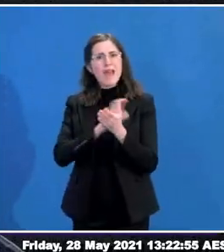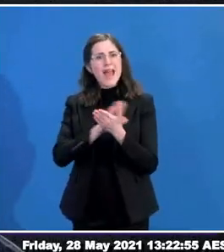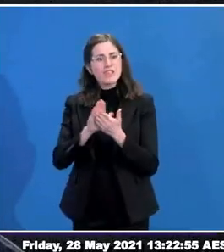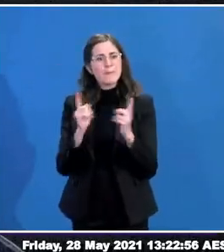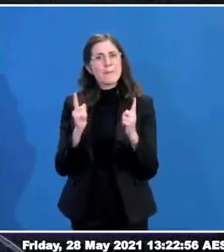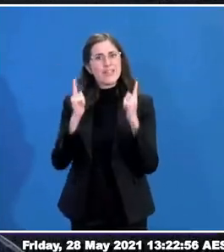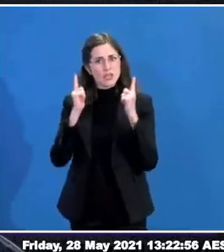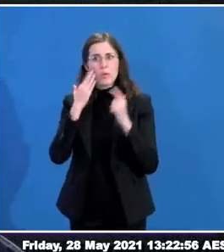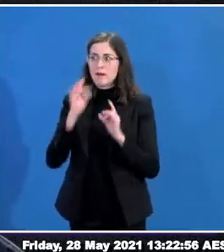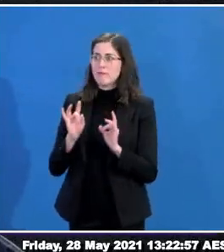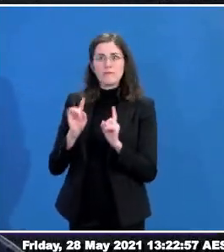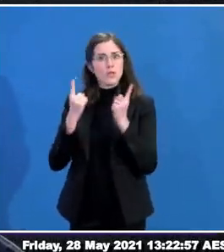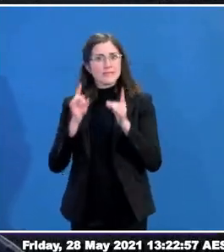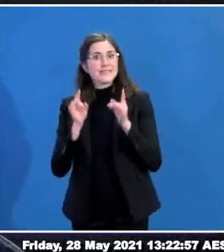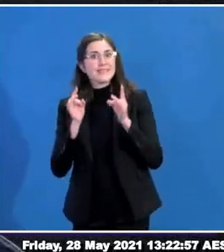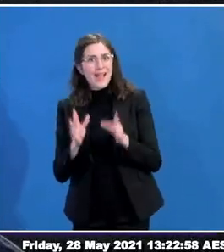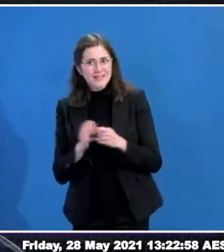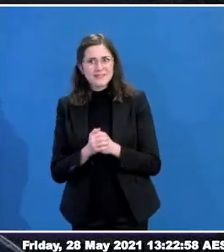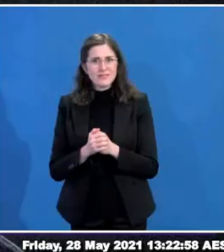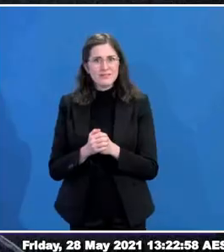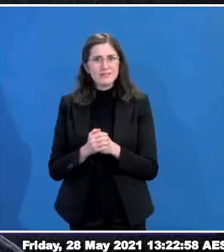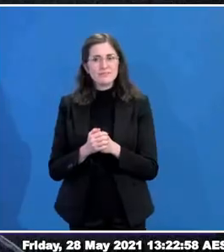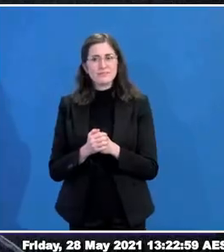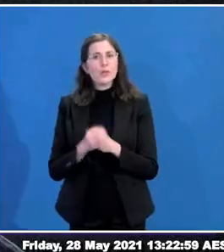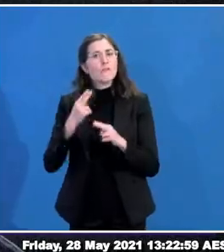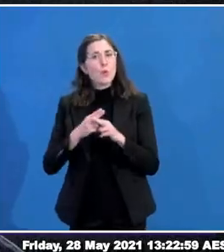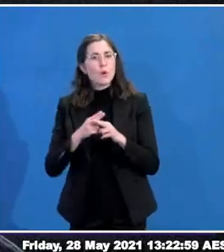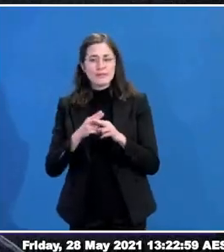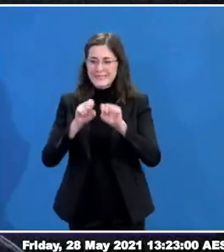agency, of our scheme and design area, was involved in the negotiations or